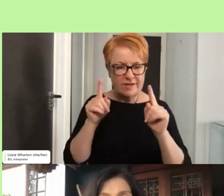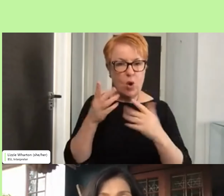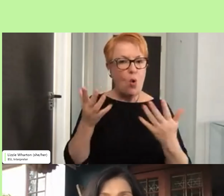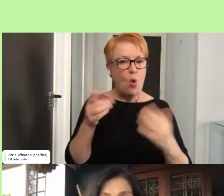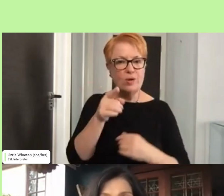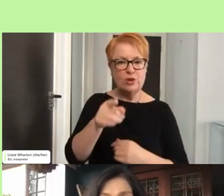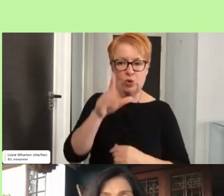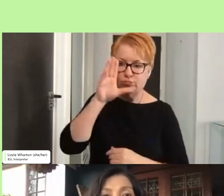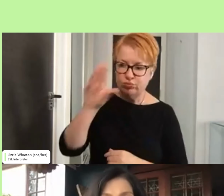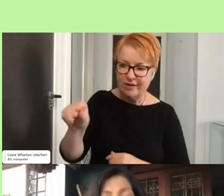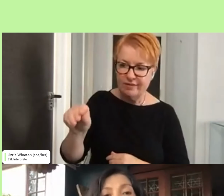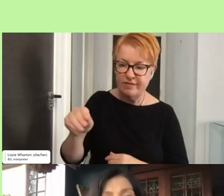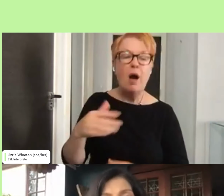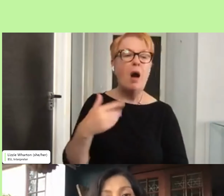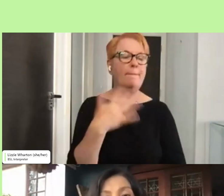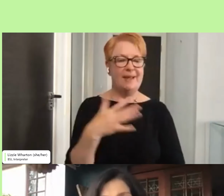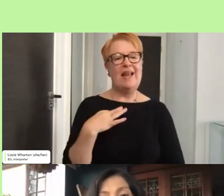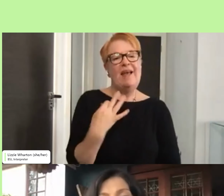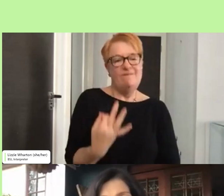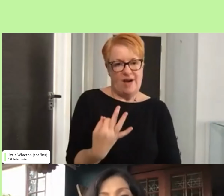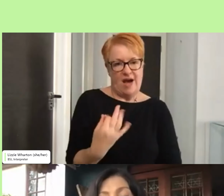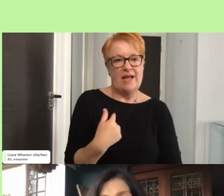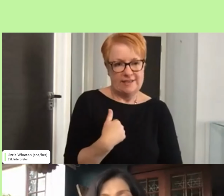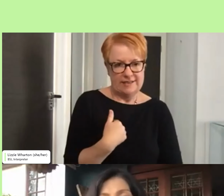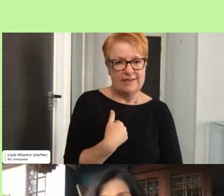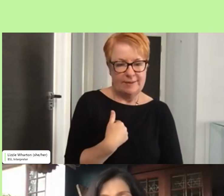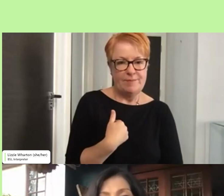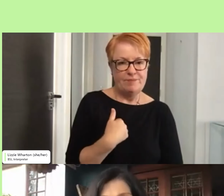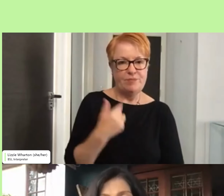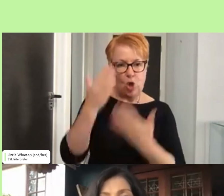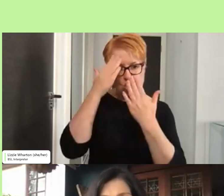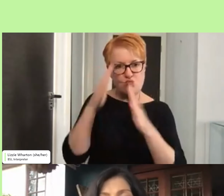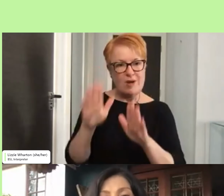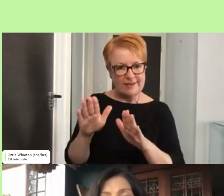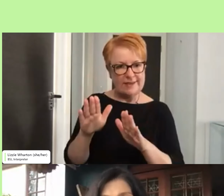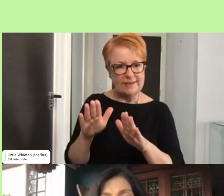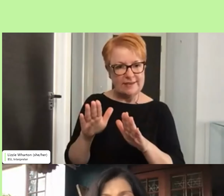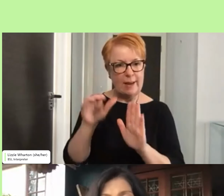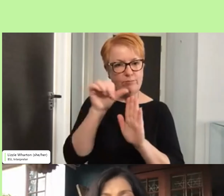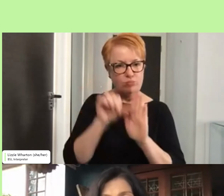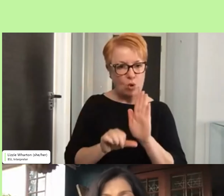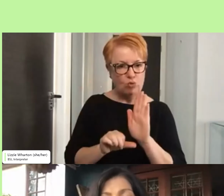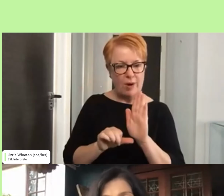It was an invitation yeah, it was an invitation for a residency programme that was limited to one year residency.